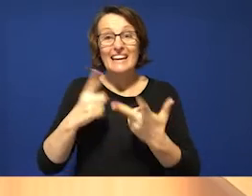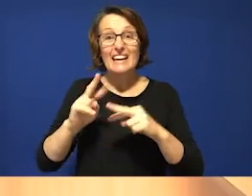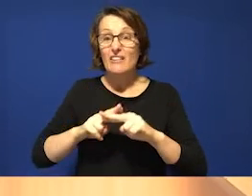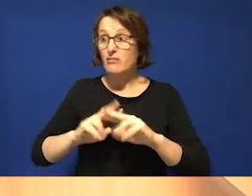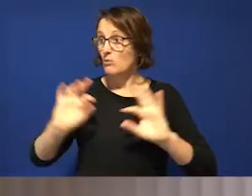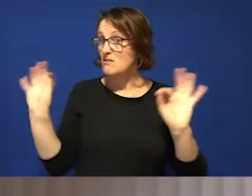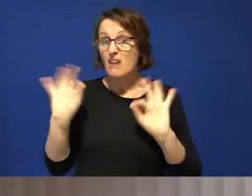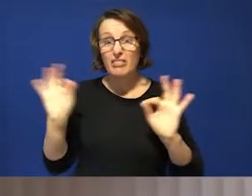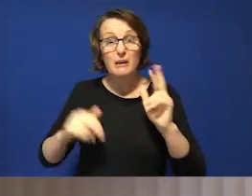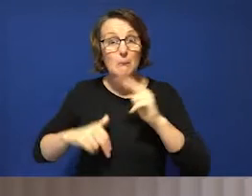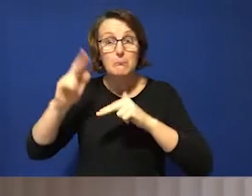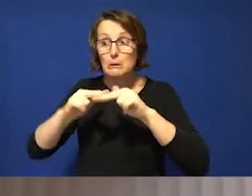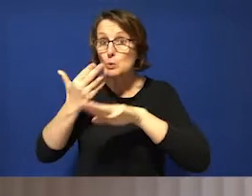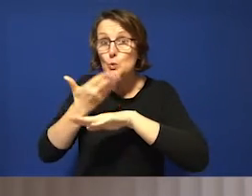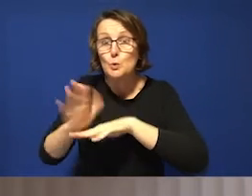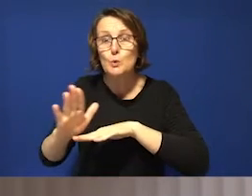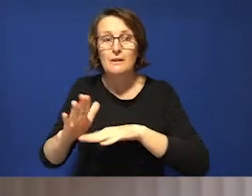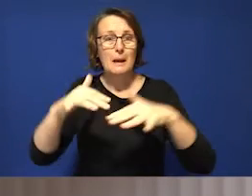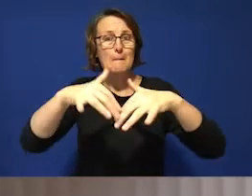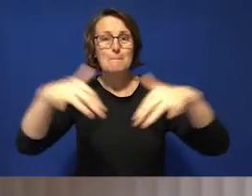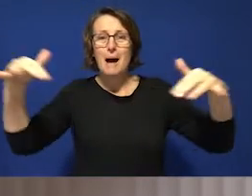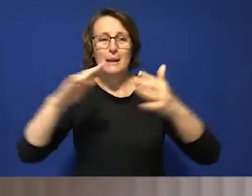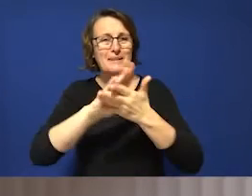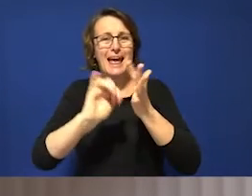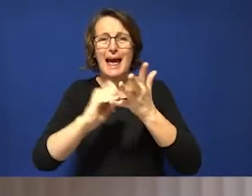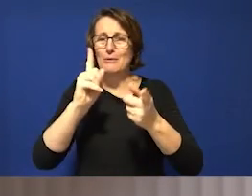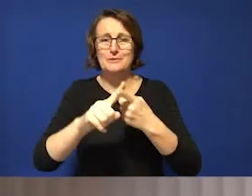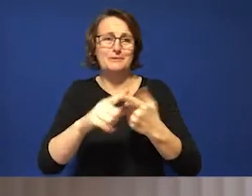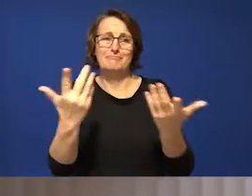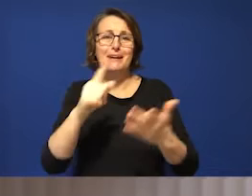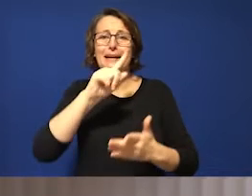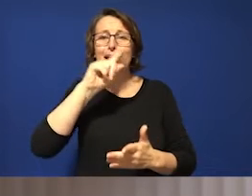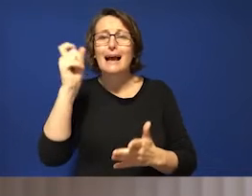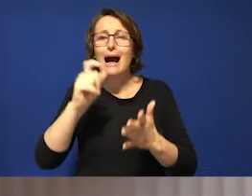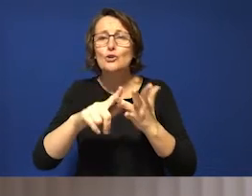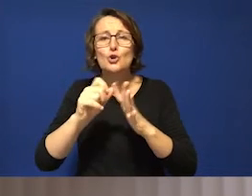something like that, then parliament house just wasn't going to be able to function